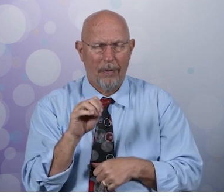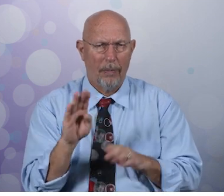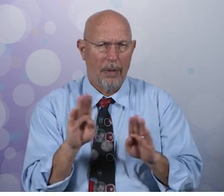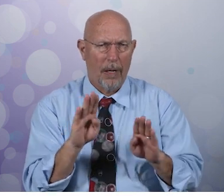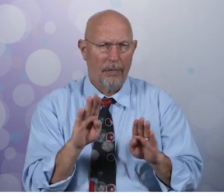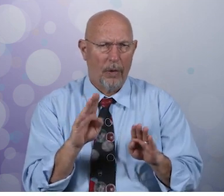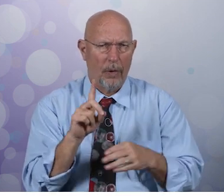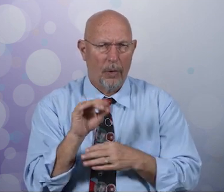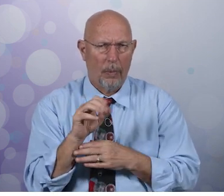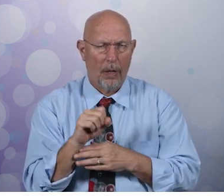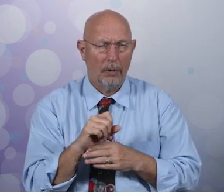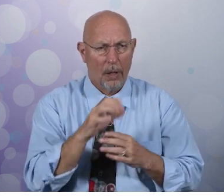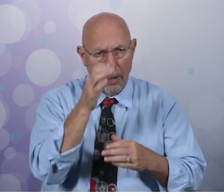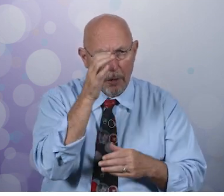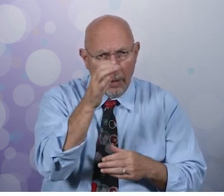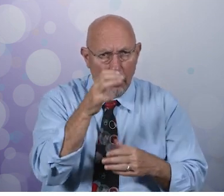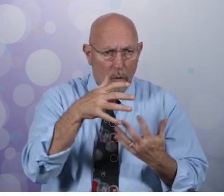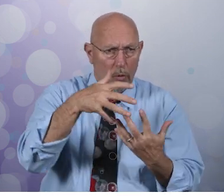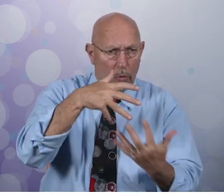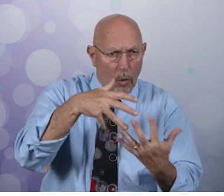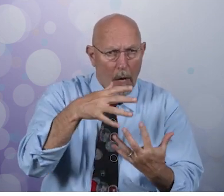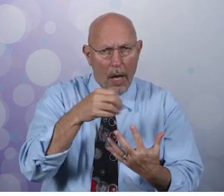Conceptual, social, and practical.